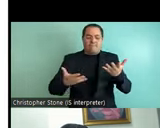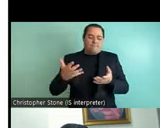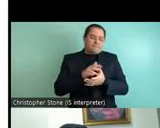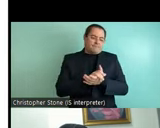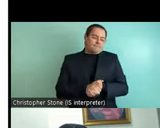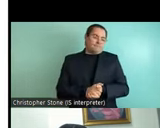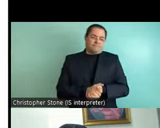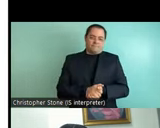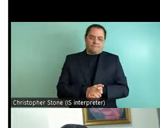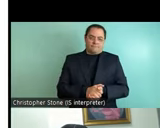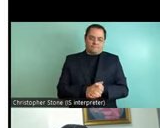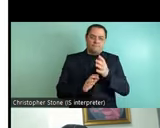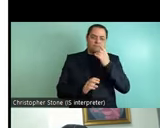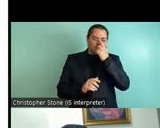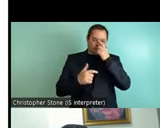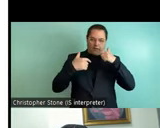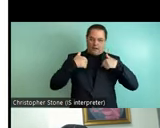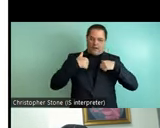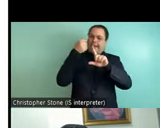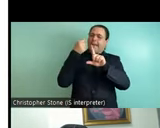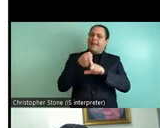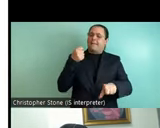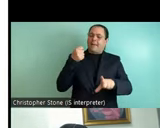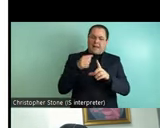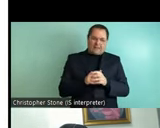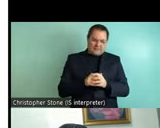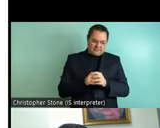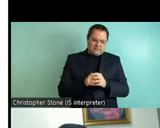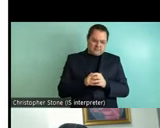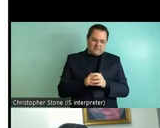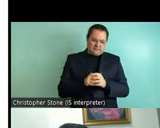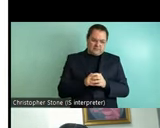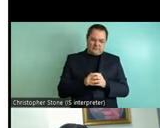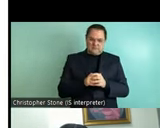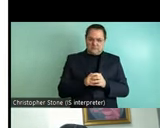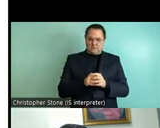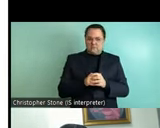11:54:18 And what has been the impact on our members what employers have legal.